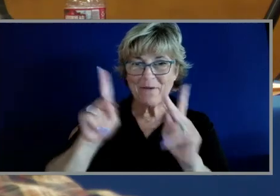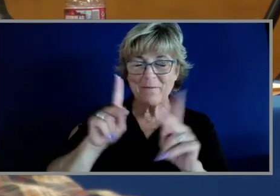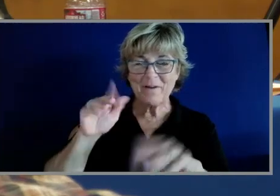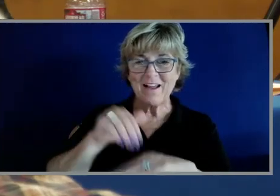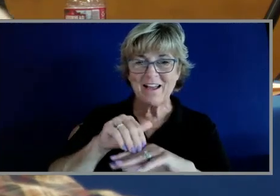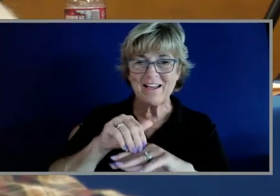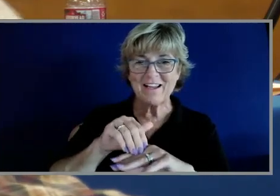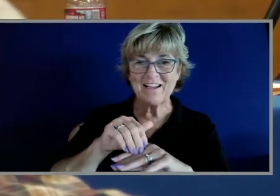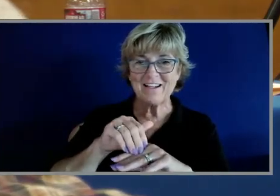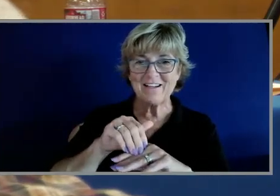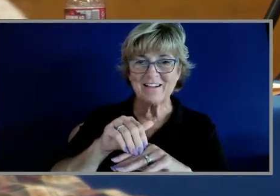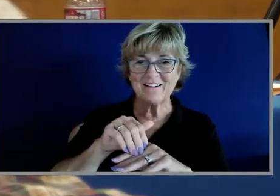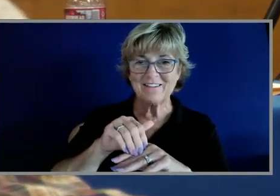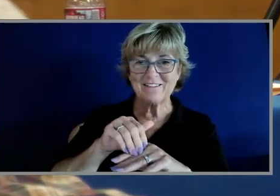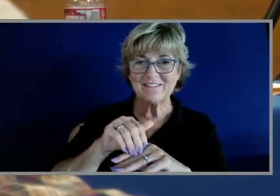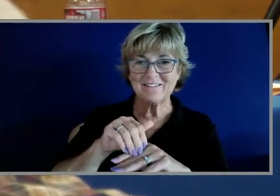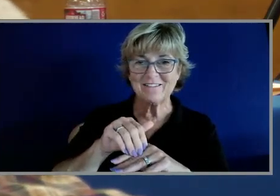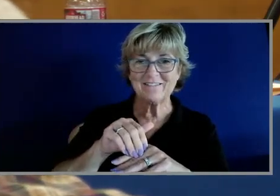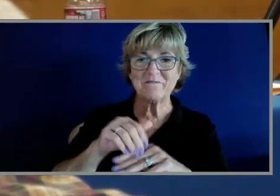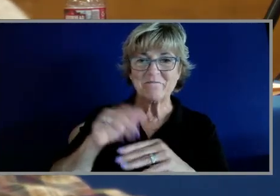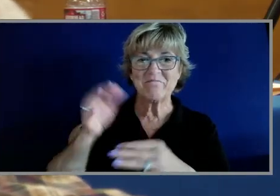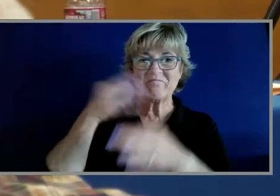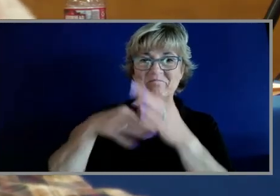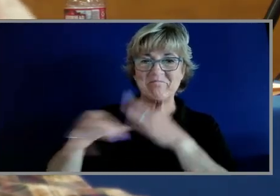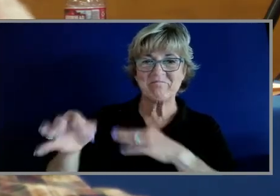Studio: If if 10,000 people at at.